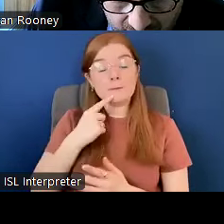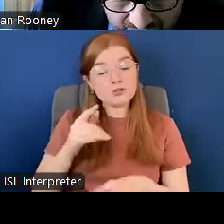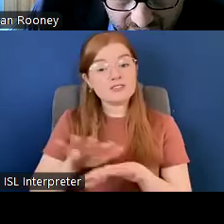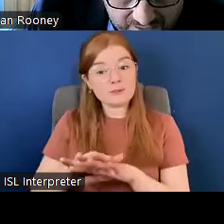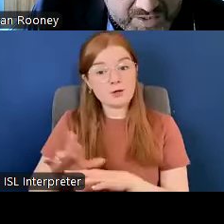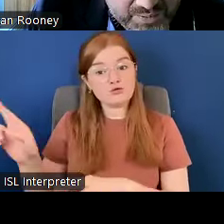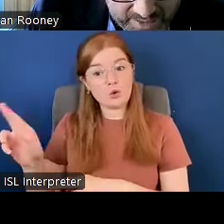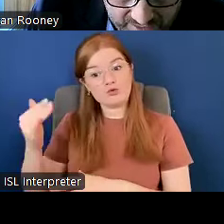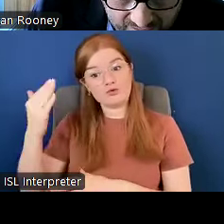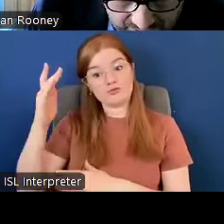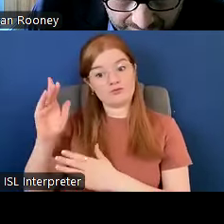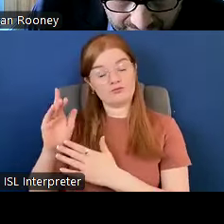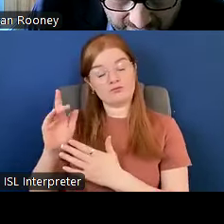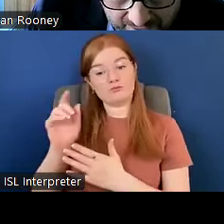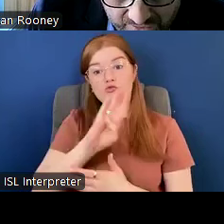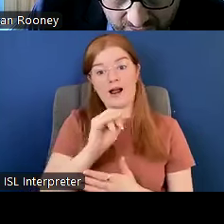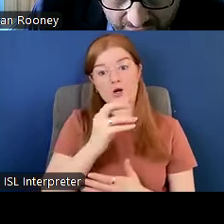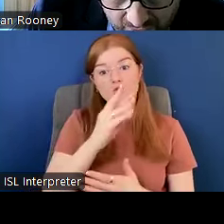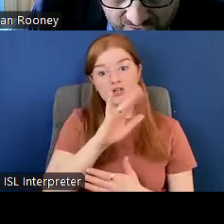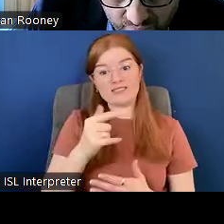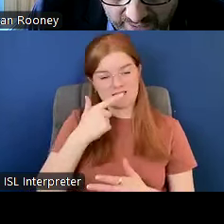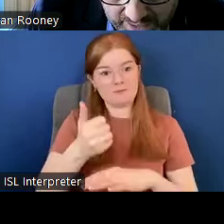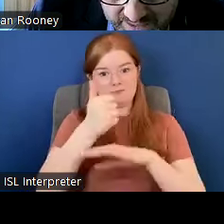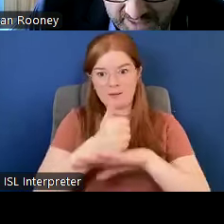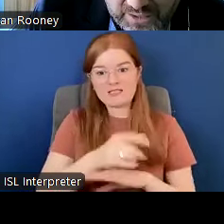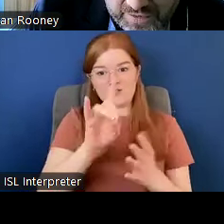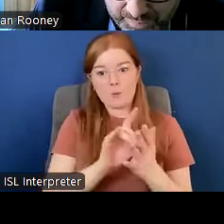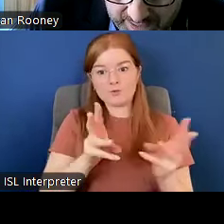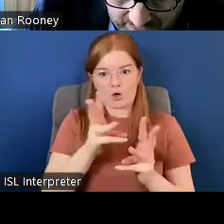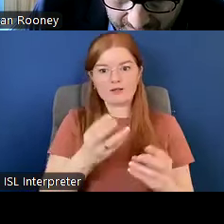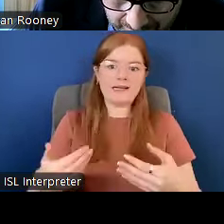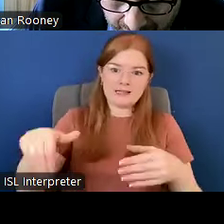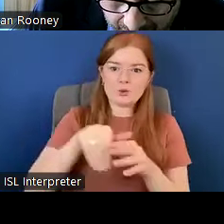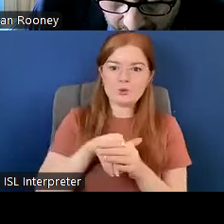Irish artist Brian O'Doherty, "the bedrock of Hone's work is an inclusive pity, but